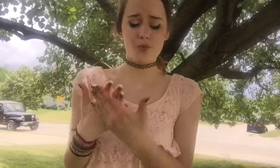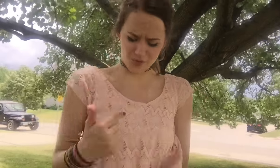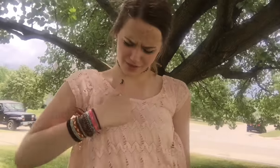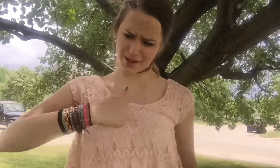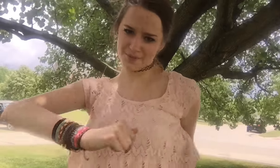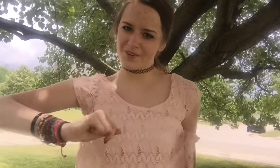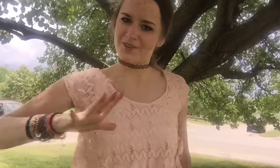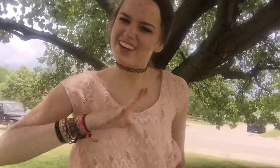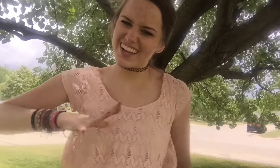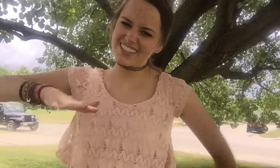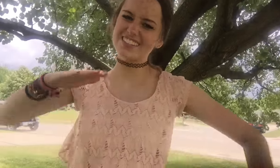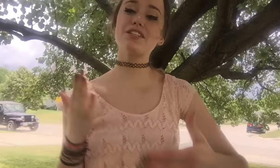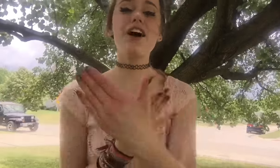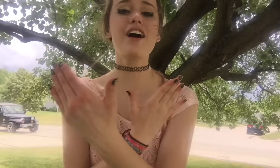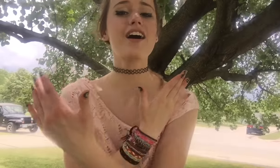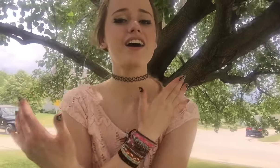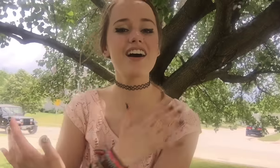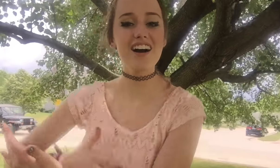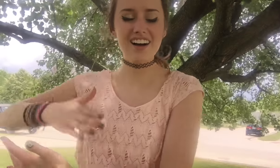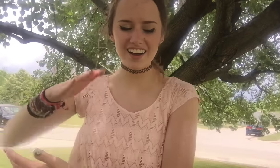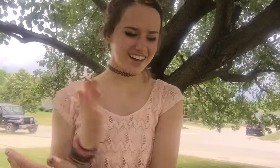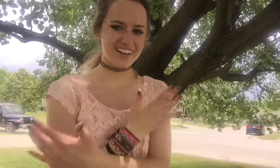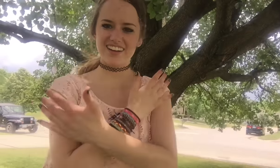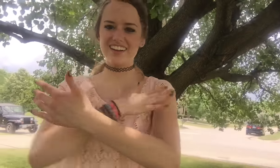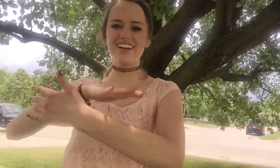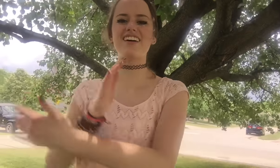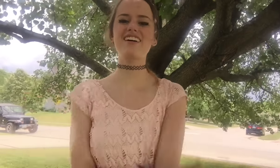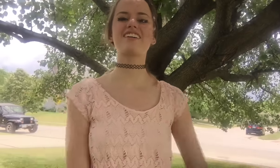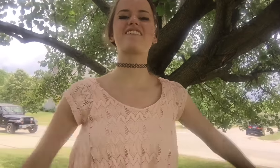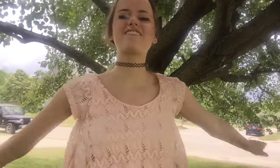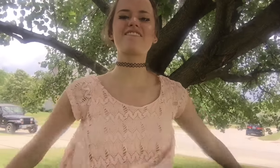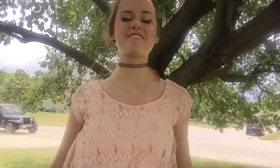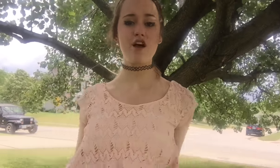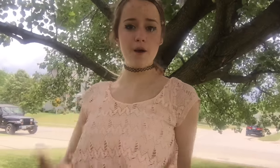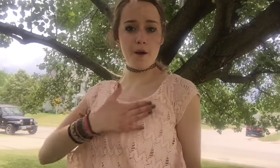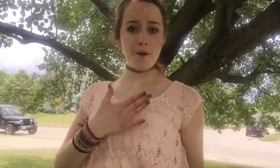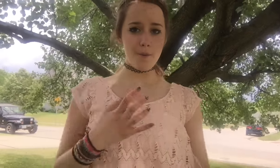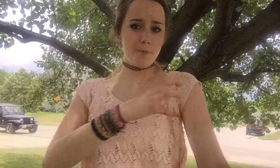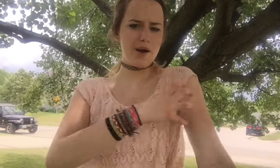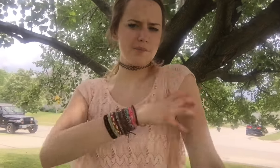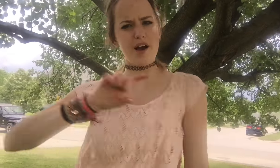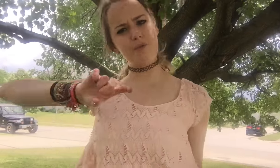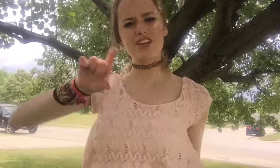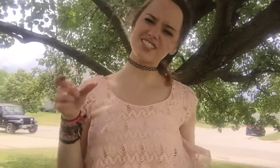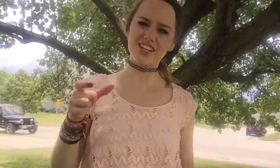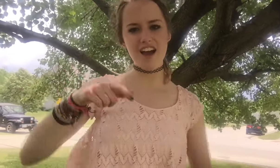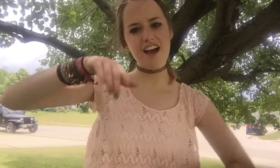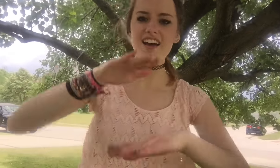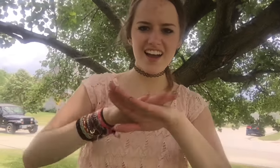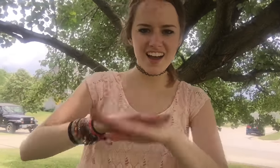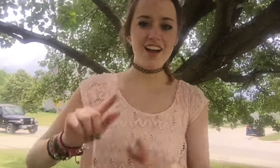prove i'm alright song my power's turned on